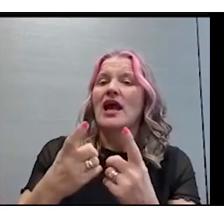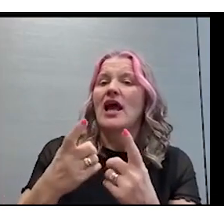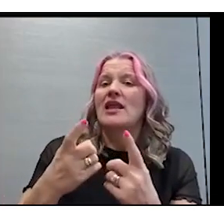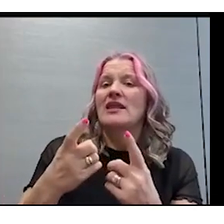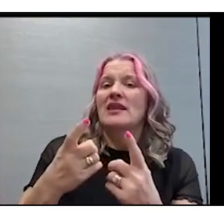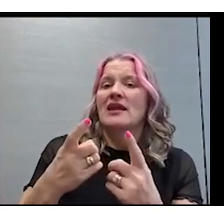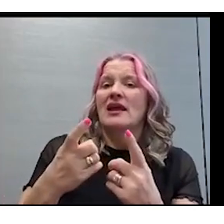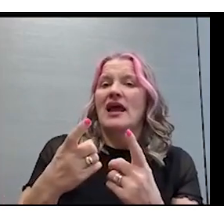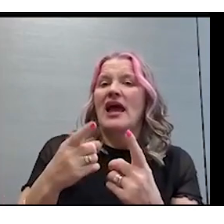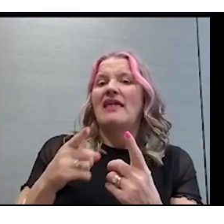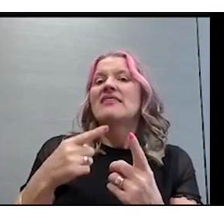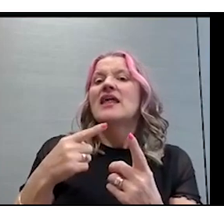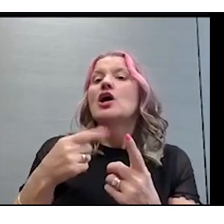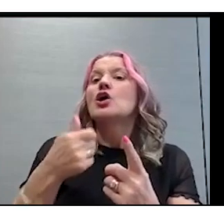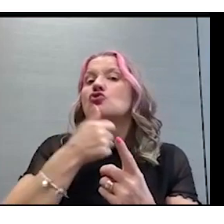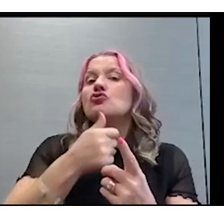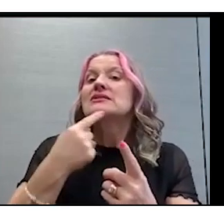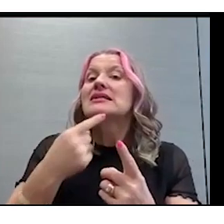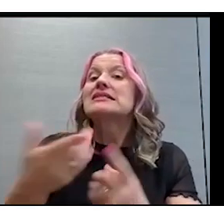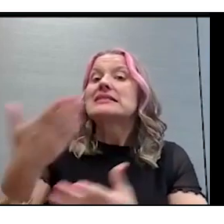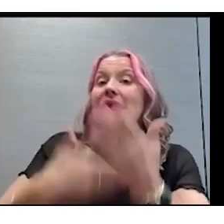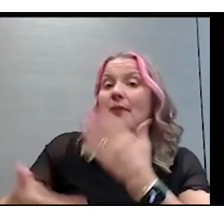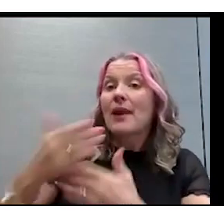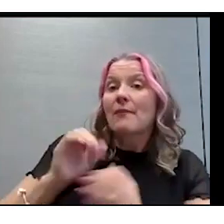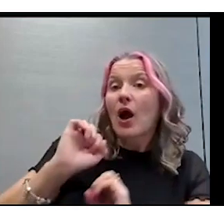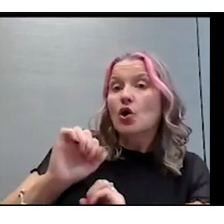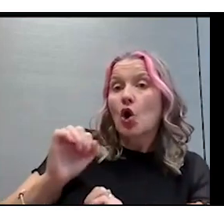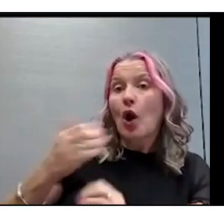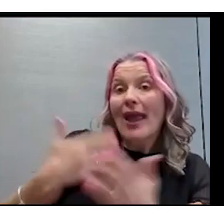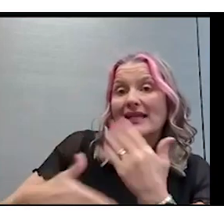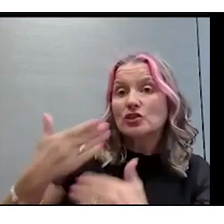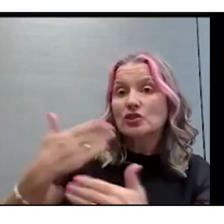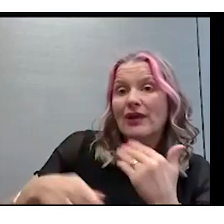But then the user says, well, tell me about the history of a Molotov cocktail